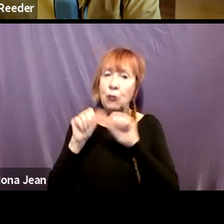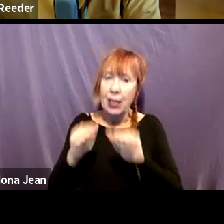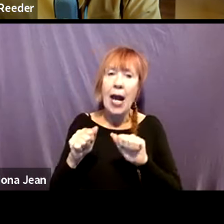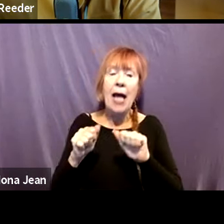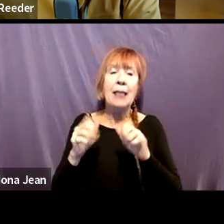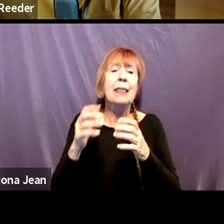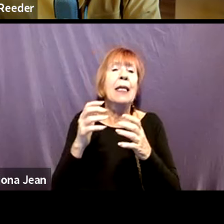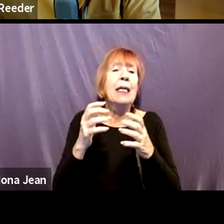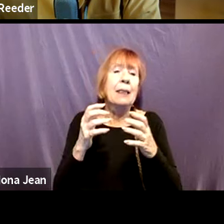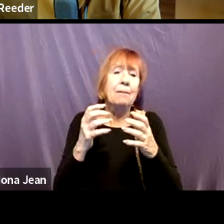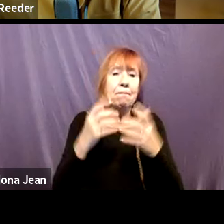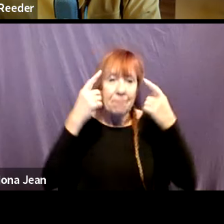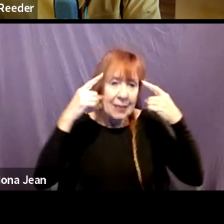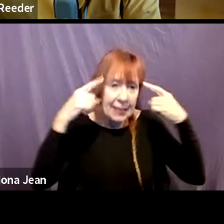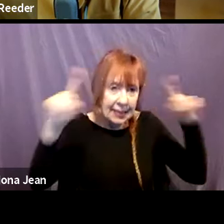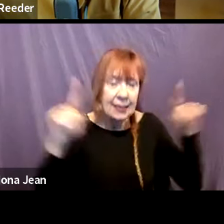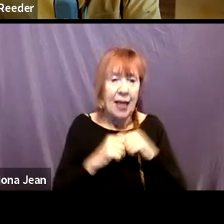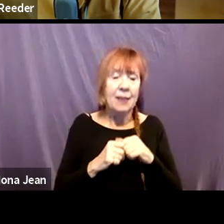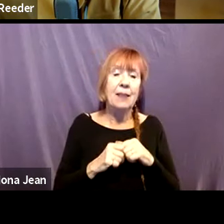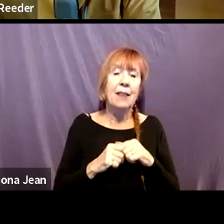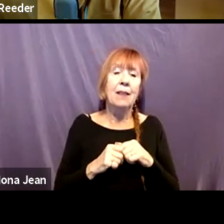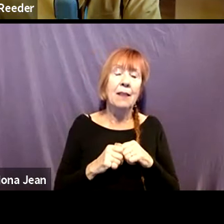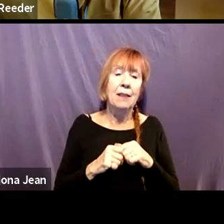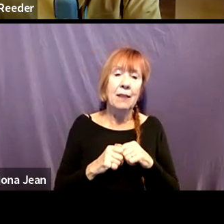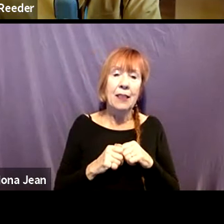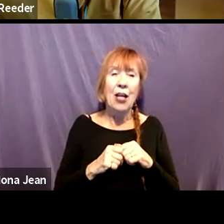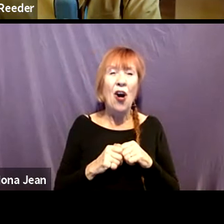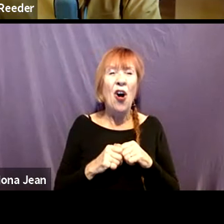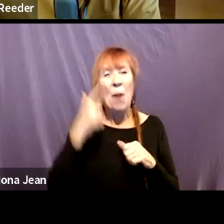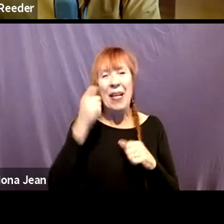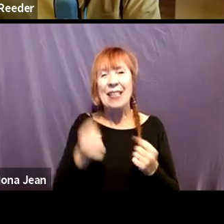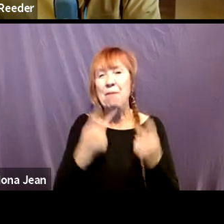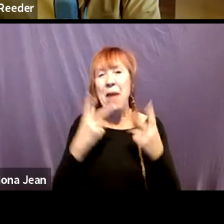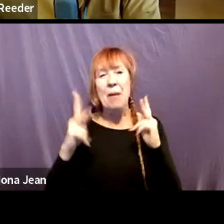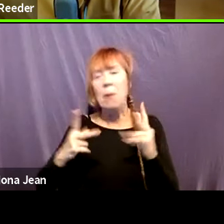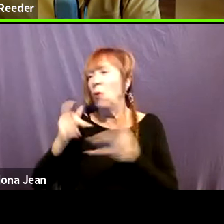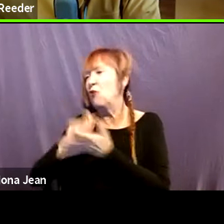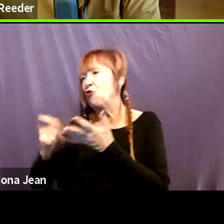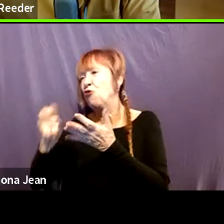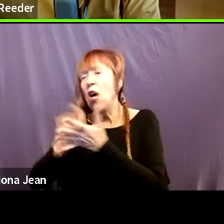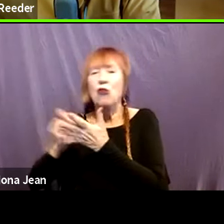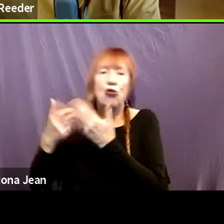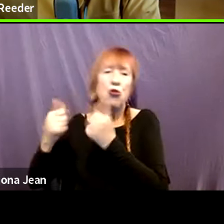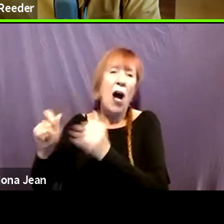because you meet a lot of people who come out, and just give it a shot for a year or two, Yeah. but the people who are passionate about it,